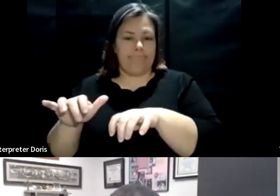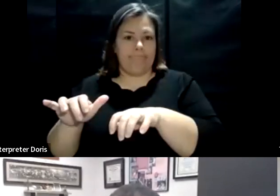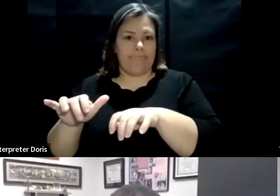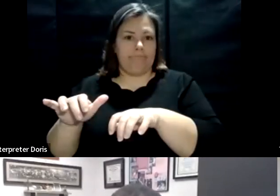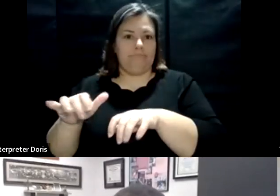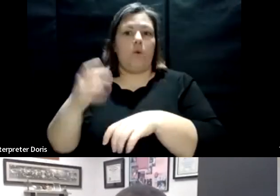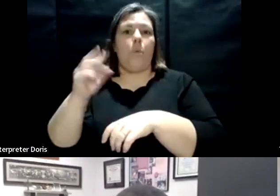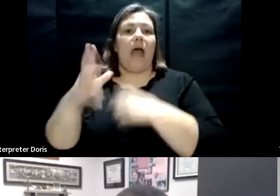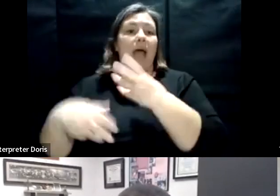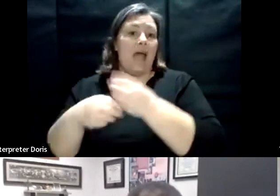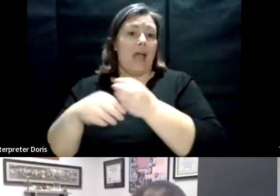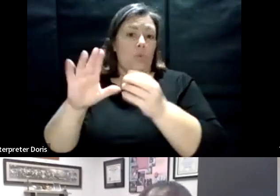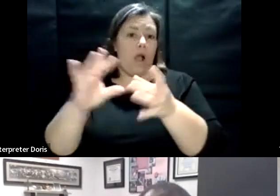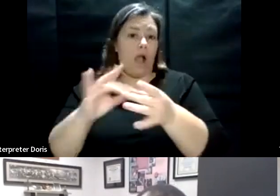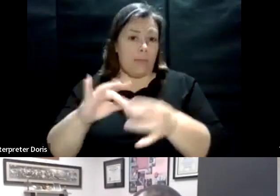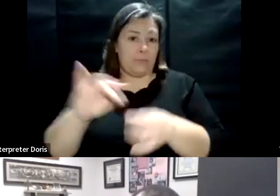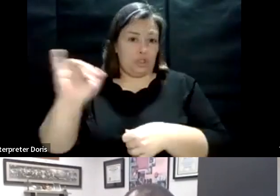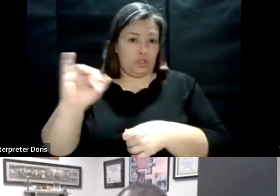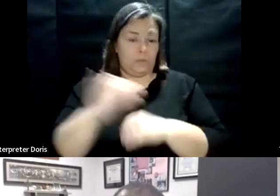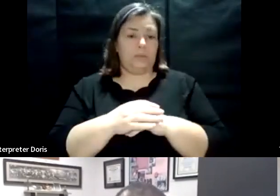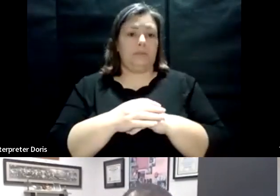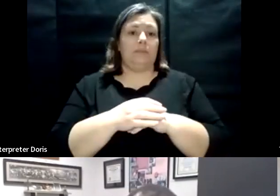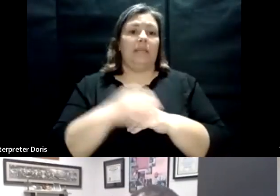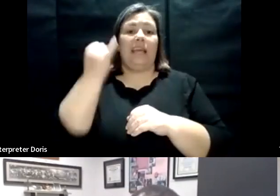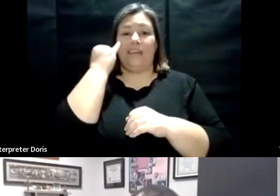Today you can find a word bubble in that same menu bar once that selected, you will be allowed to follow along with the chat, or adding your comments. Once that is selected you will be allowed to follow along with the chat or add in your comments.